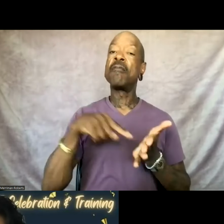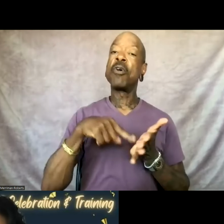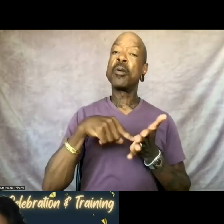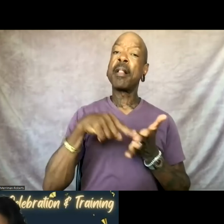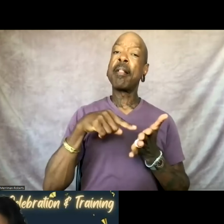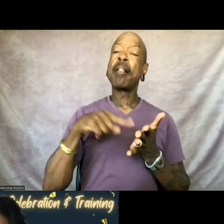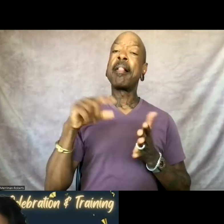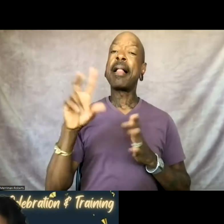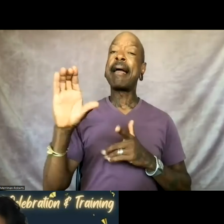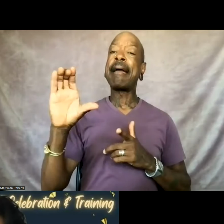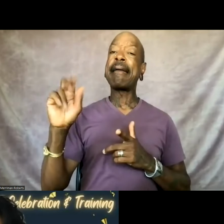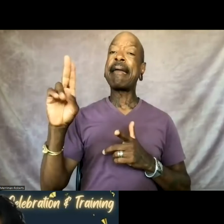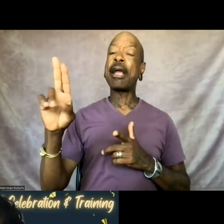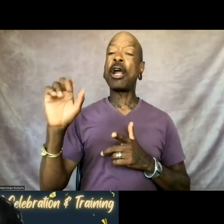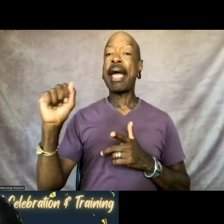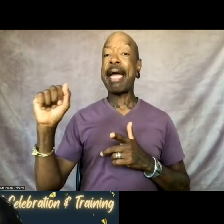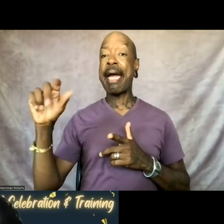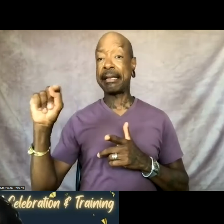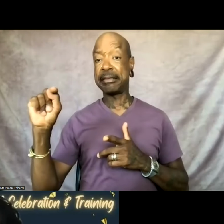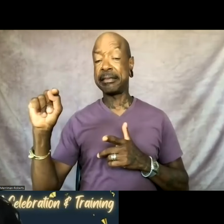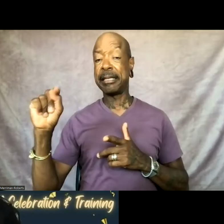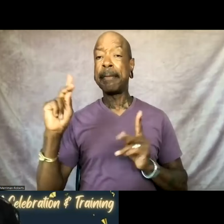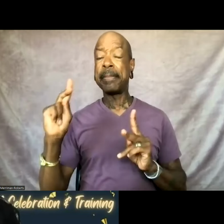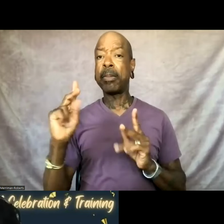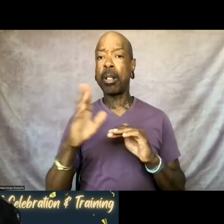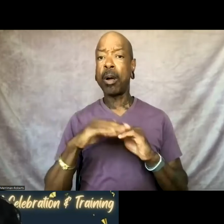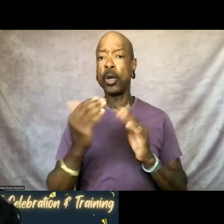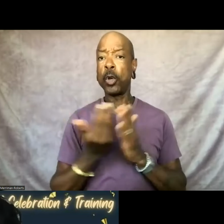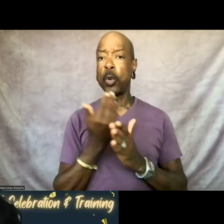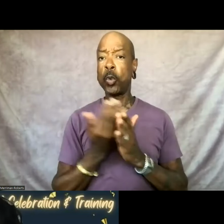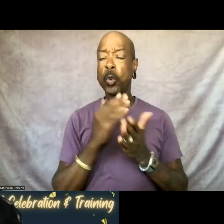play to, you know, eliminate the asset test. Because, you